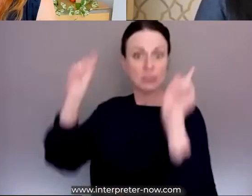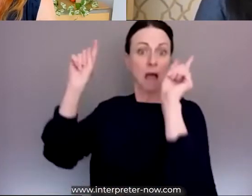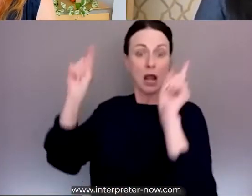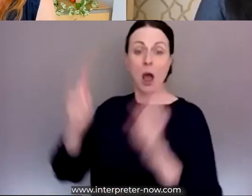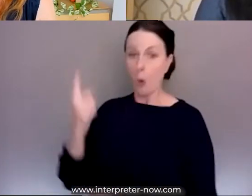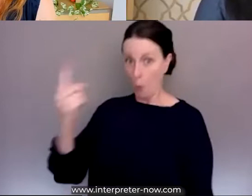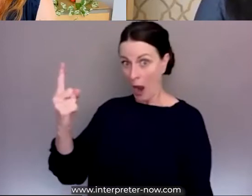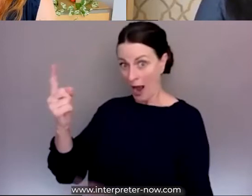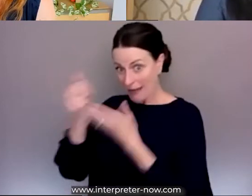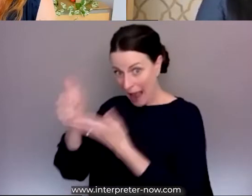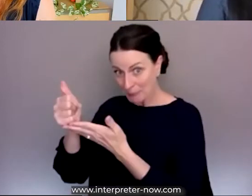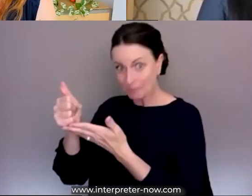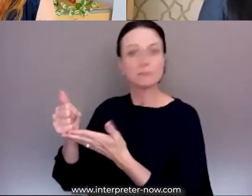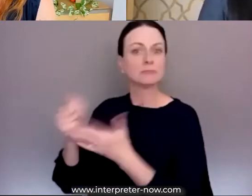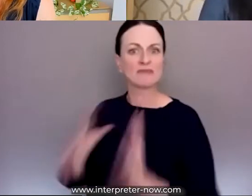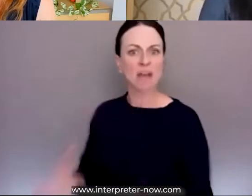me get something passed, I will do it.